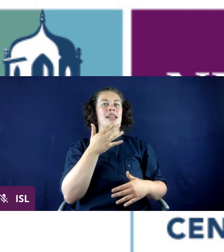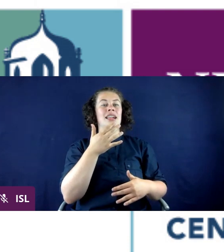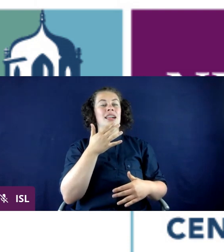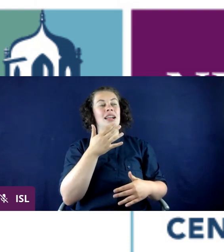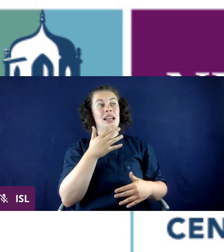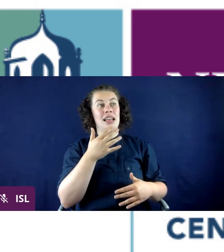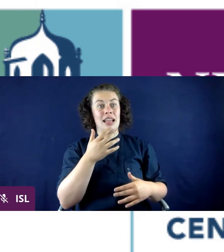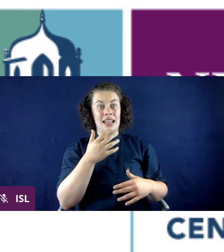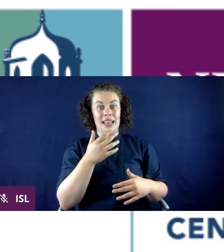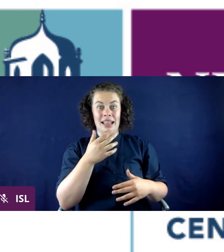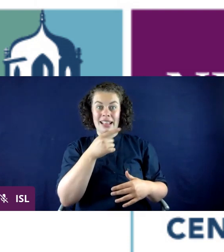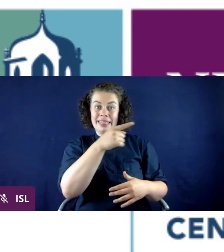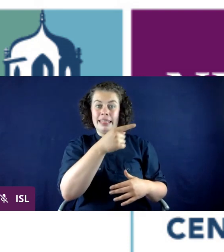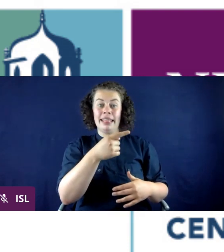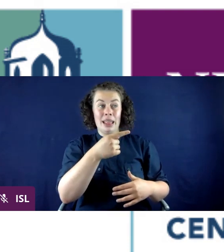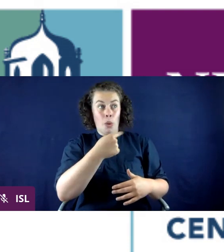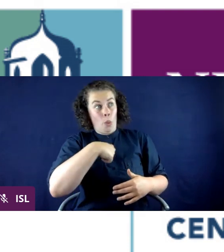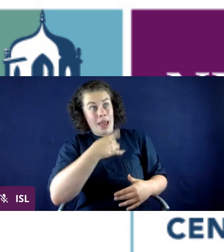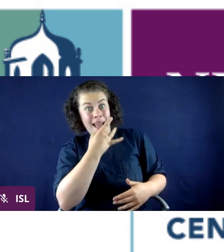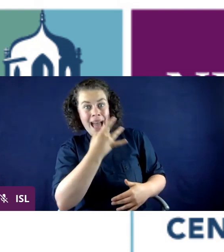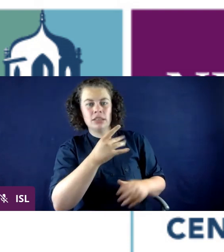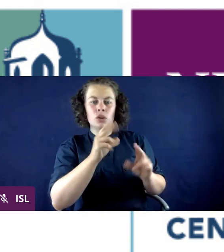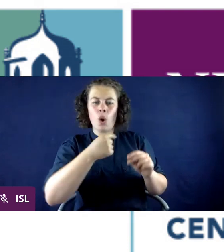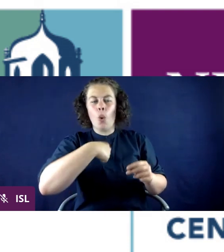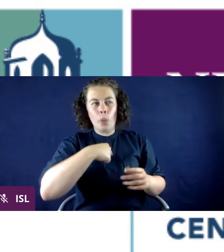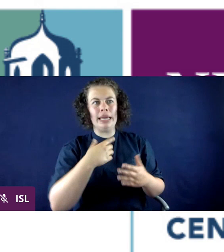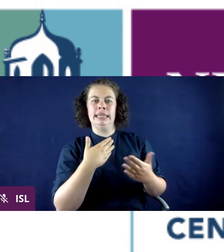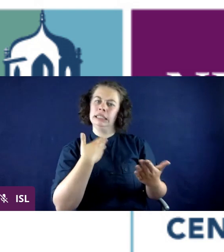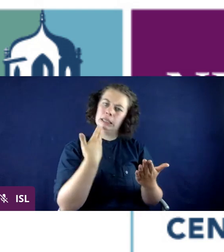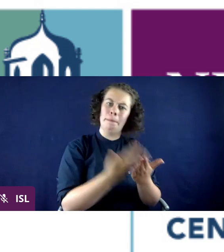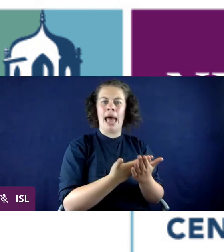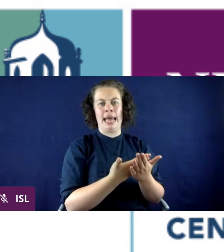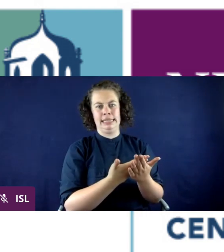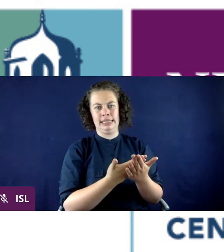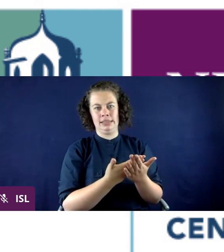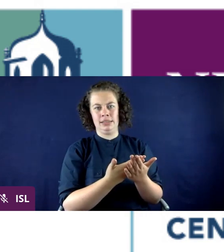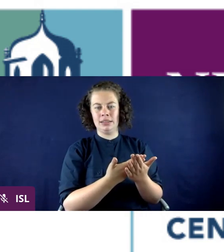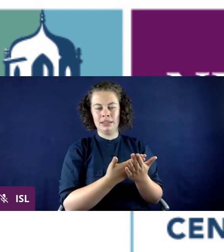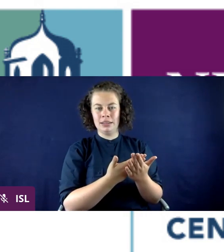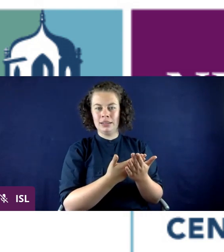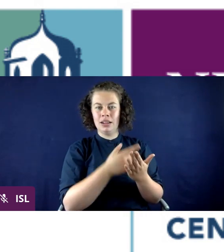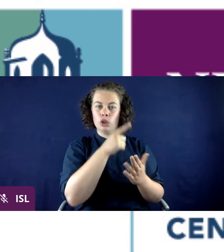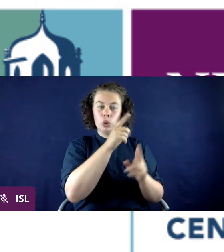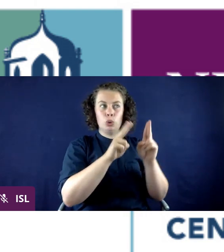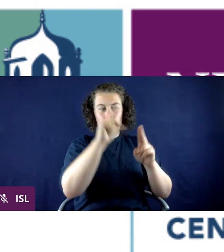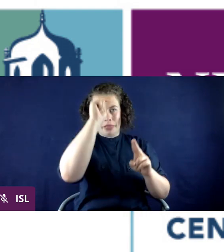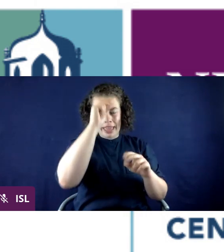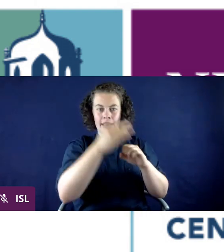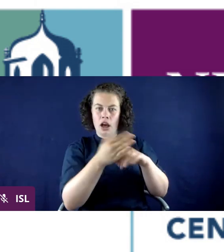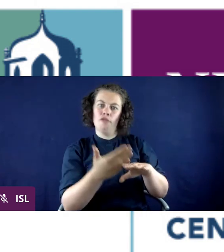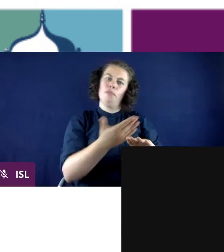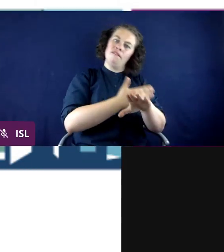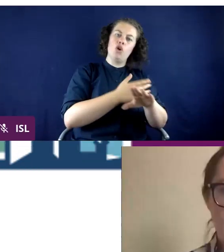that it is not necessary that we are asking for it. This should be something that they are required to do.